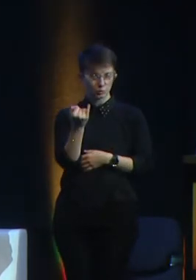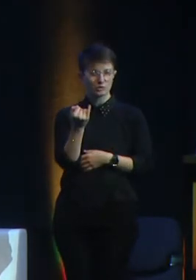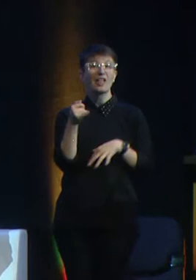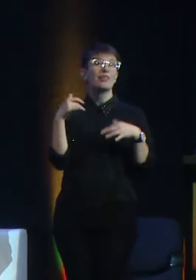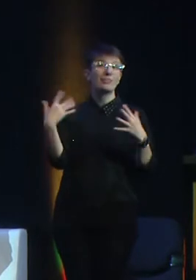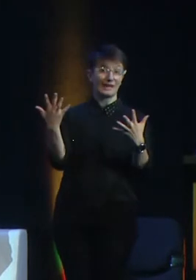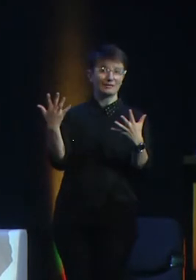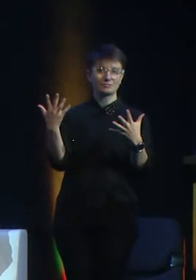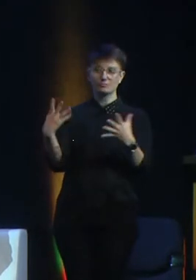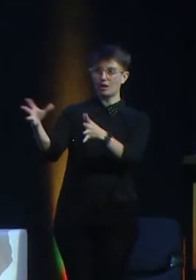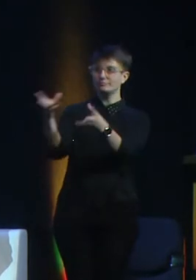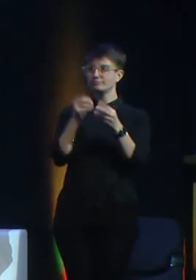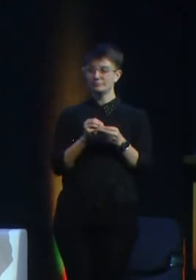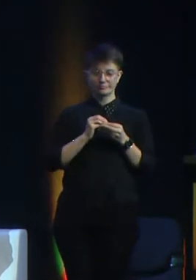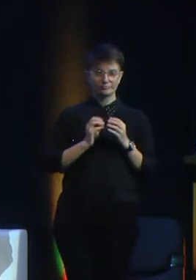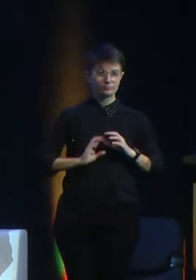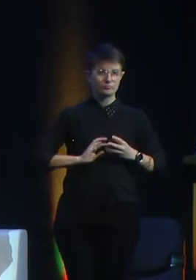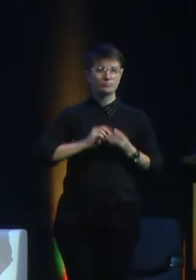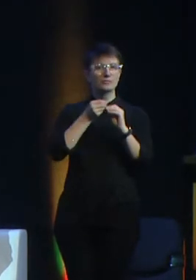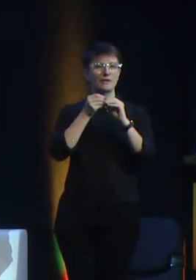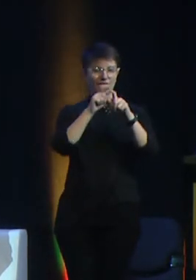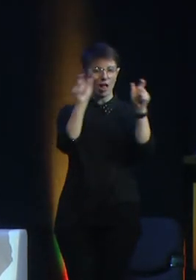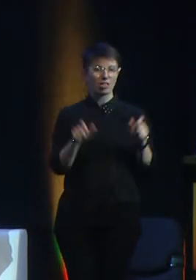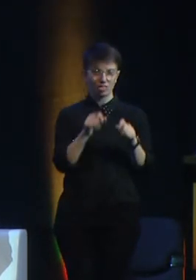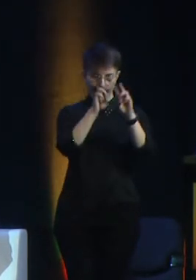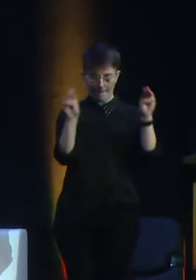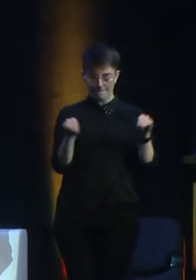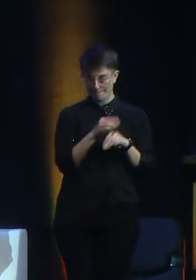the roadmap after that, and following that we'll be working on the detailed action plans